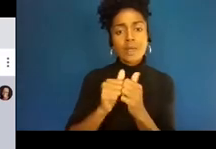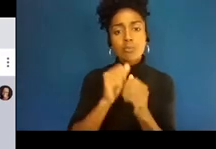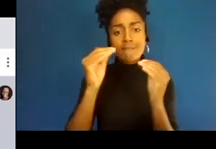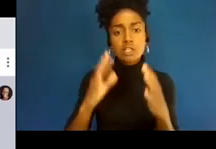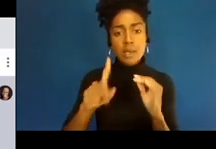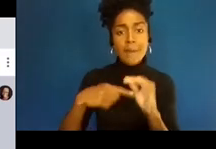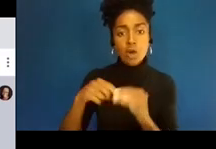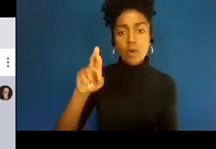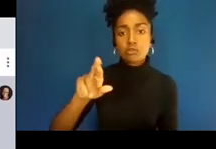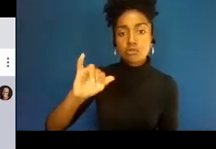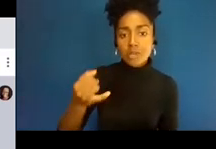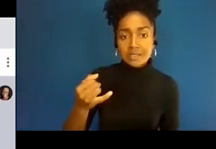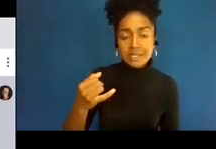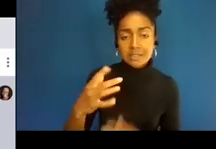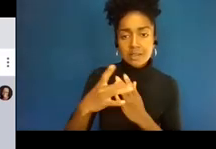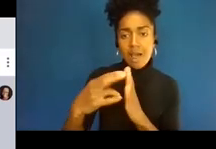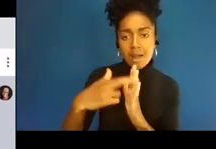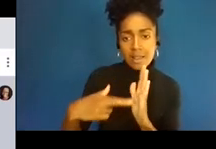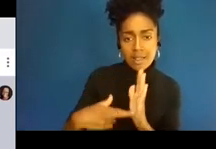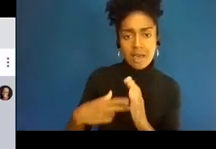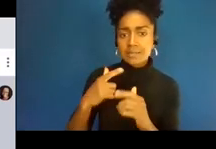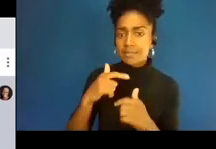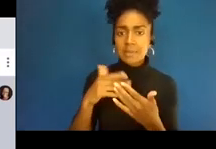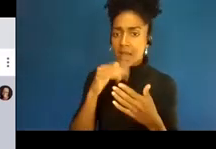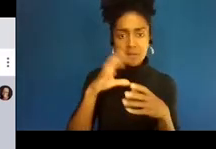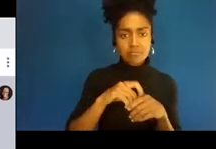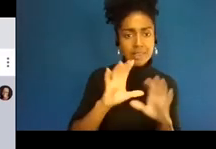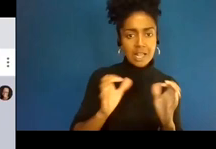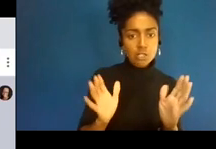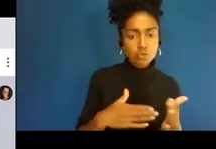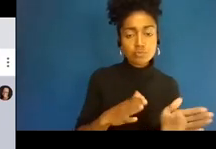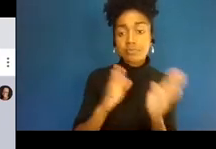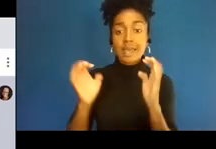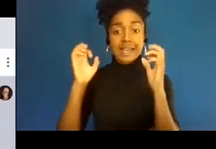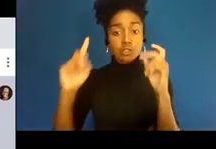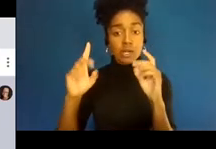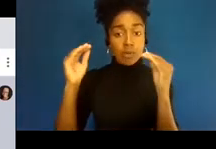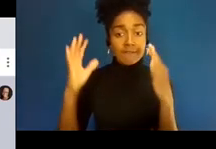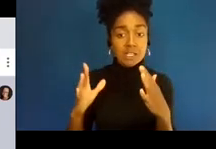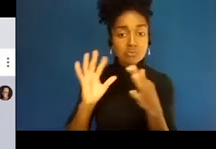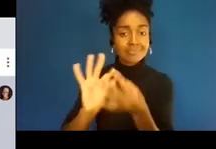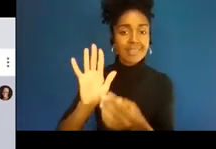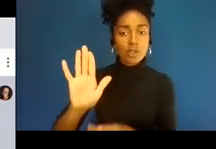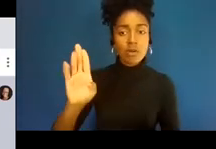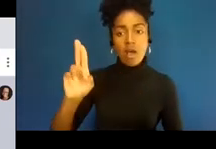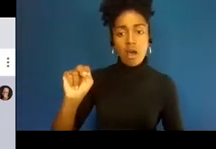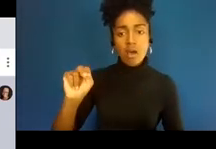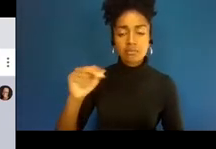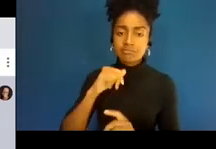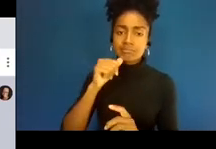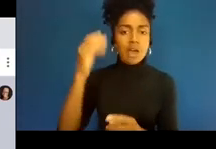"Educating professors on unconscious bias." Thank you.